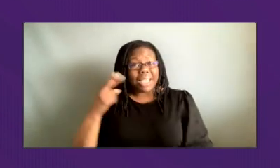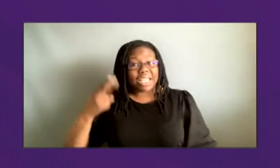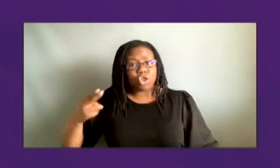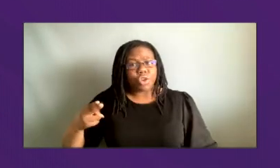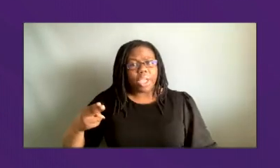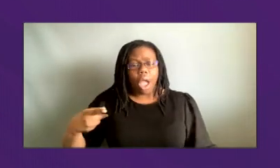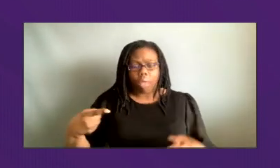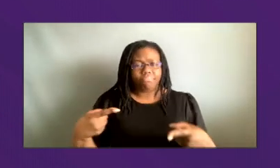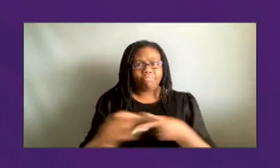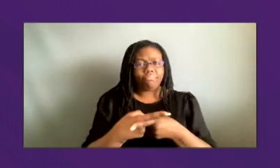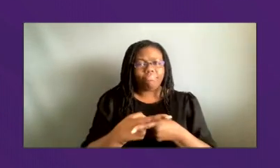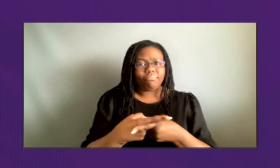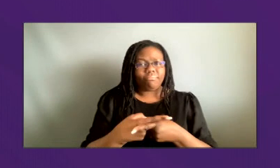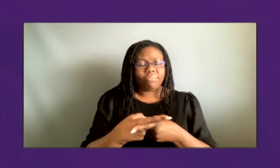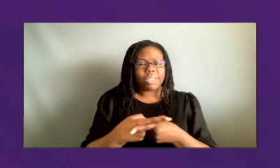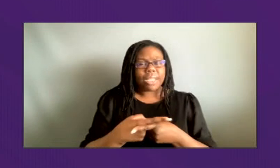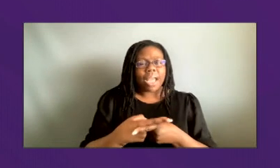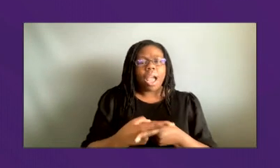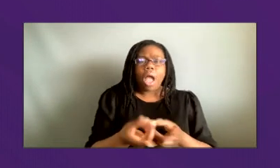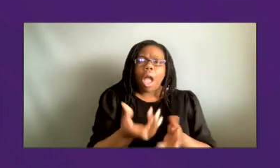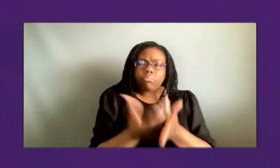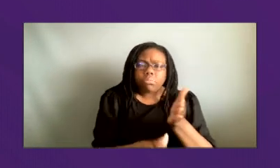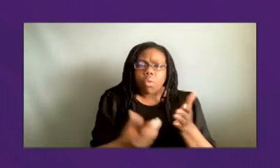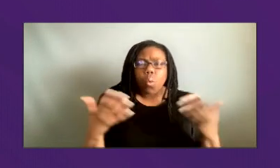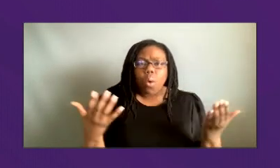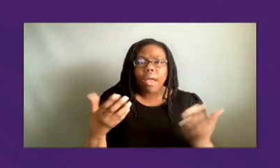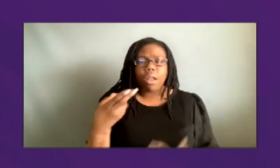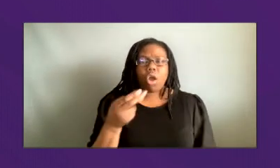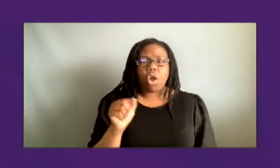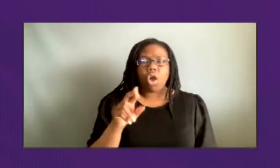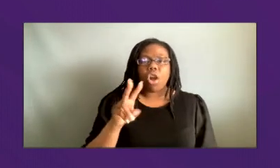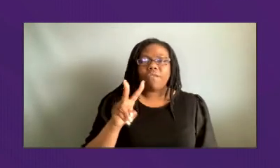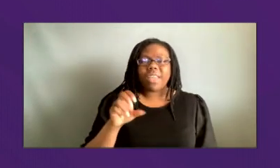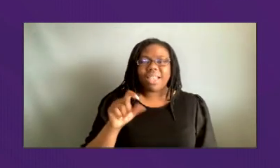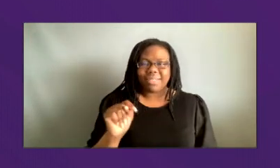leaving out the rest of the story. And Wampanoag people aren't usually